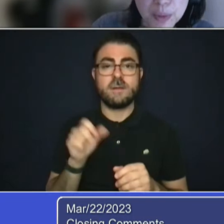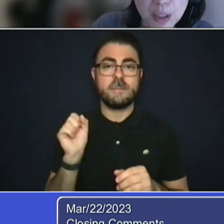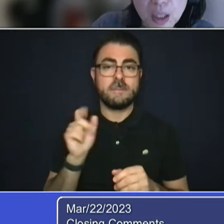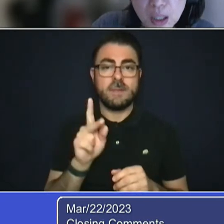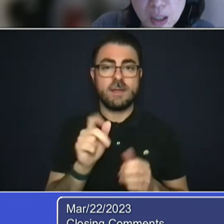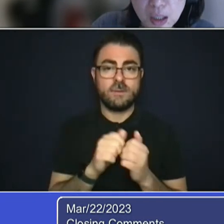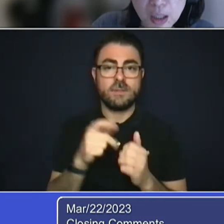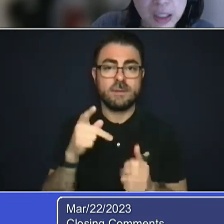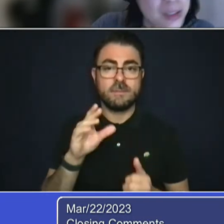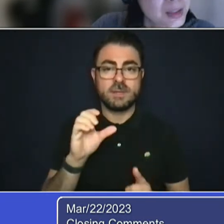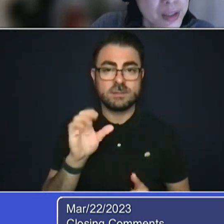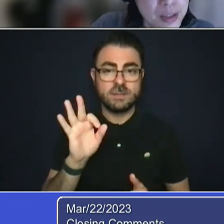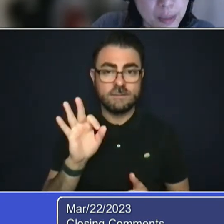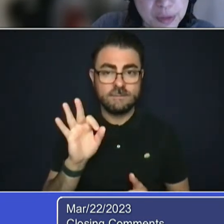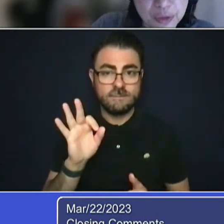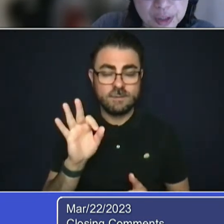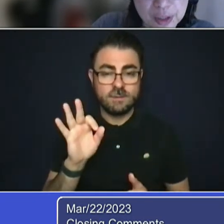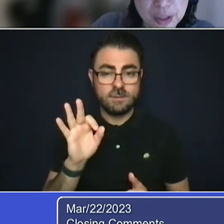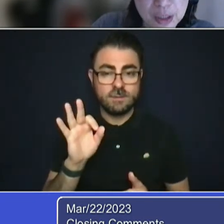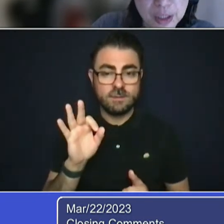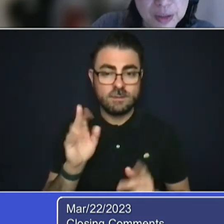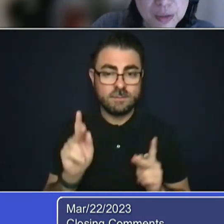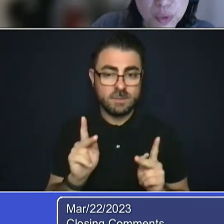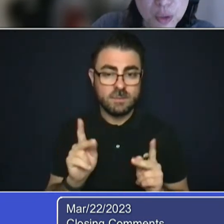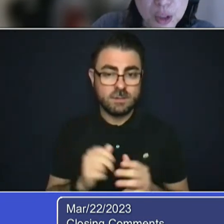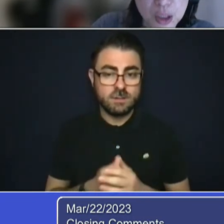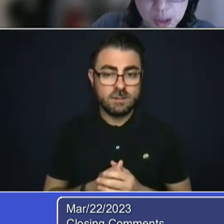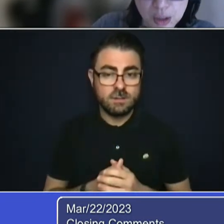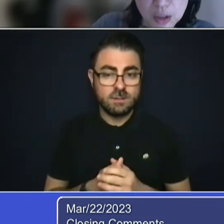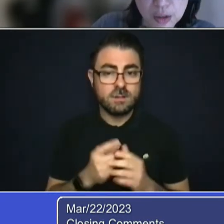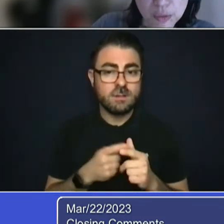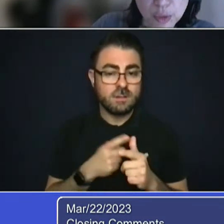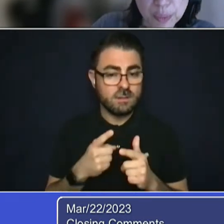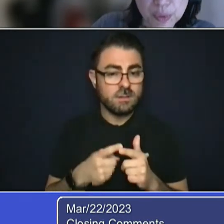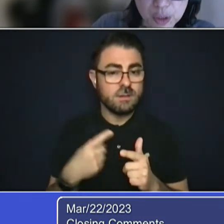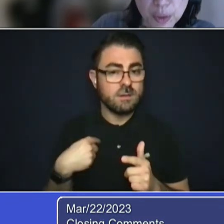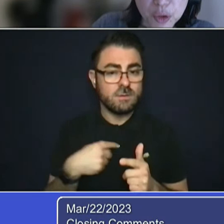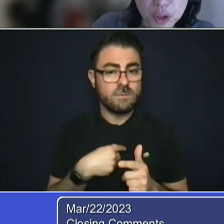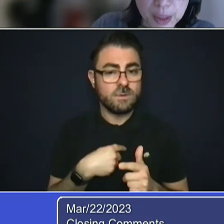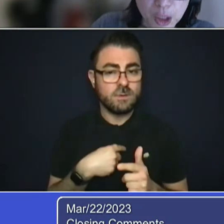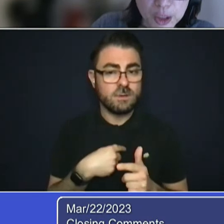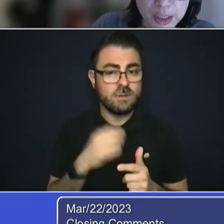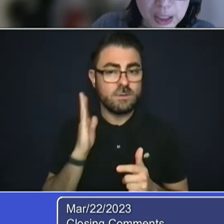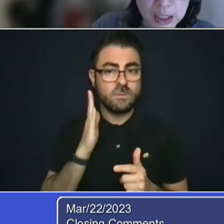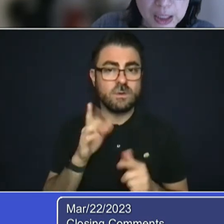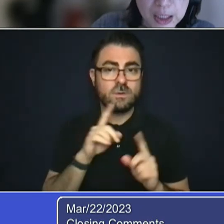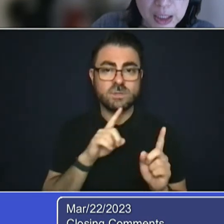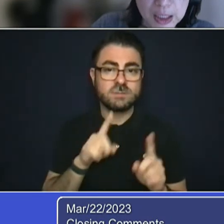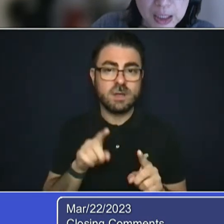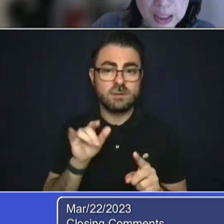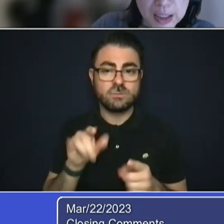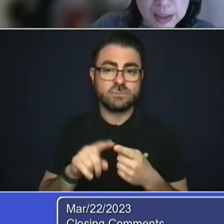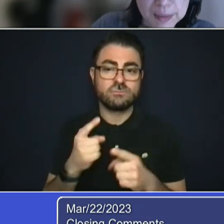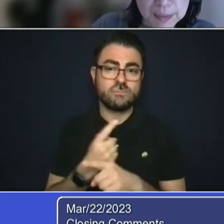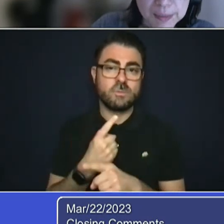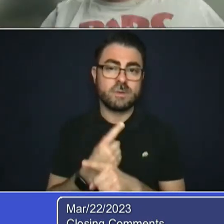PLEASE ASK THEM TO FORWARD TO